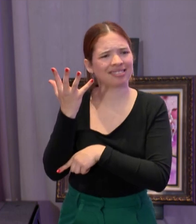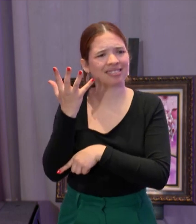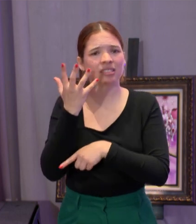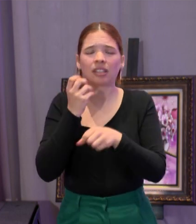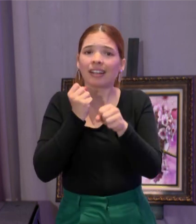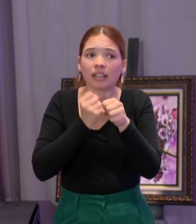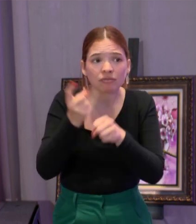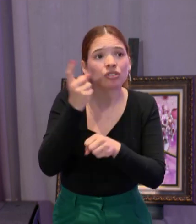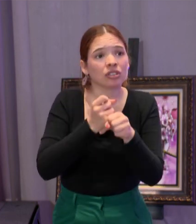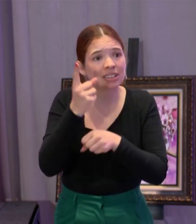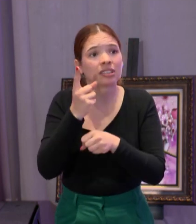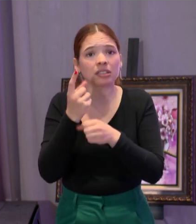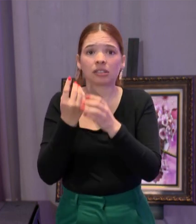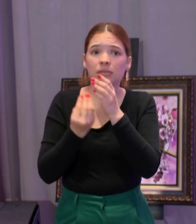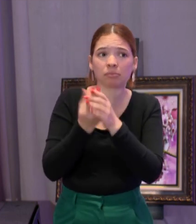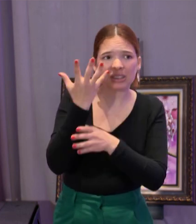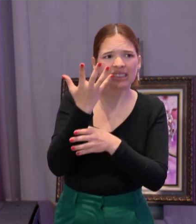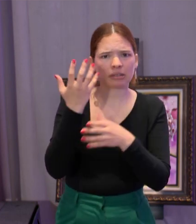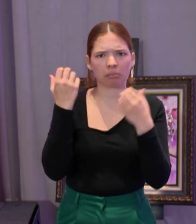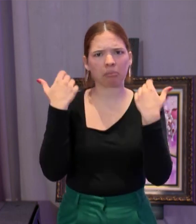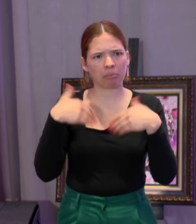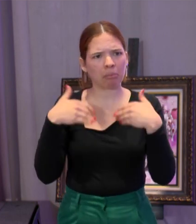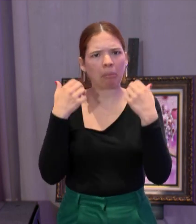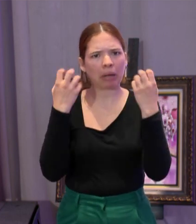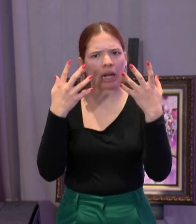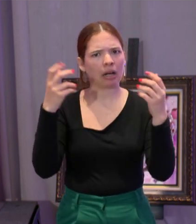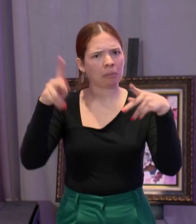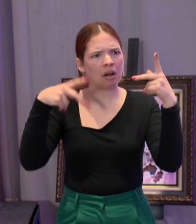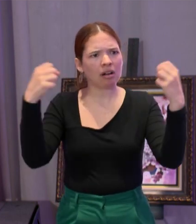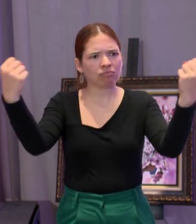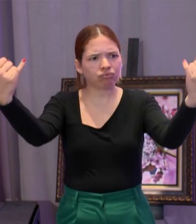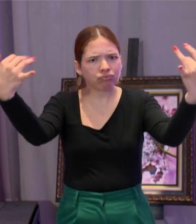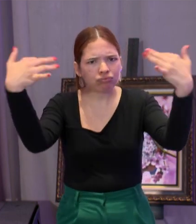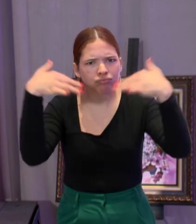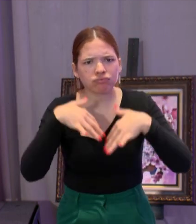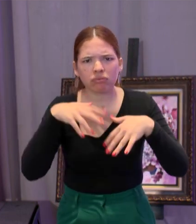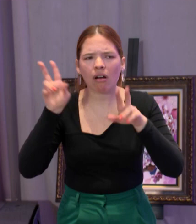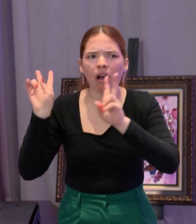EVERY SPRING THE FESTIVAL ATTRACTS MANY VISITORS TO THE NATION'S CAPITAL FROM ALL OVER THE COUNTRY.